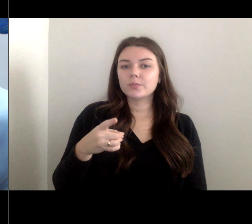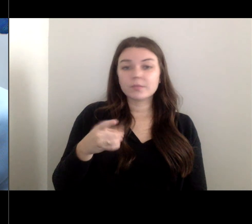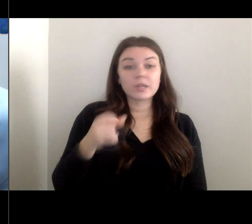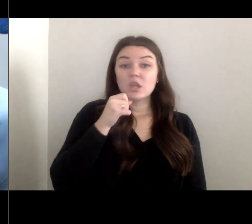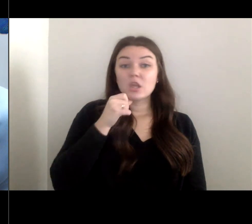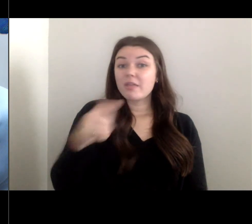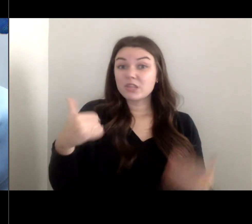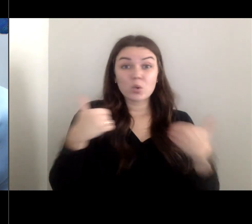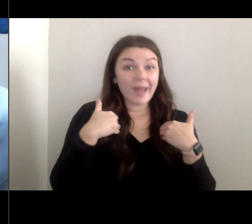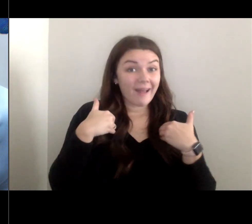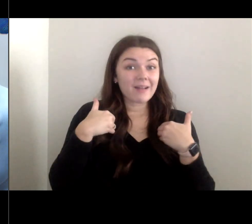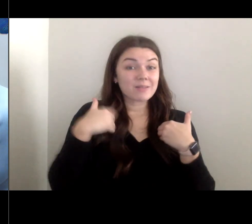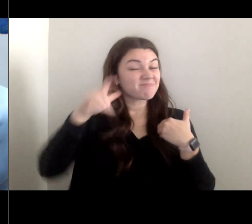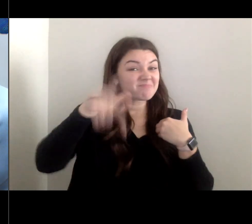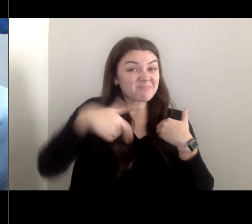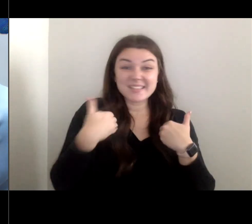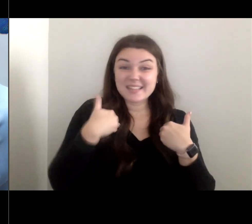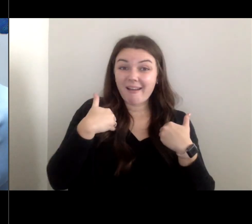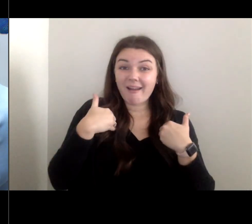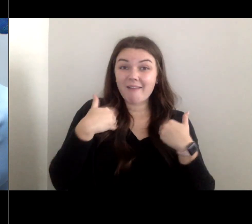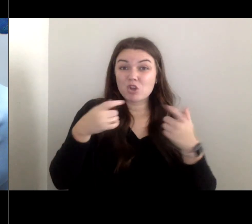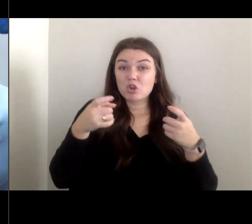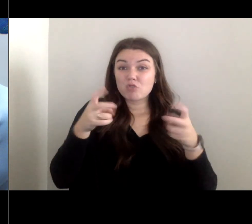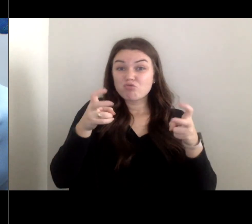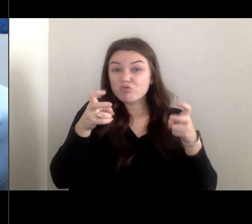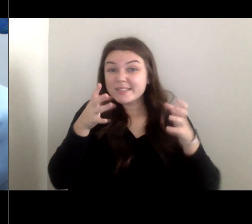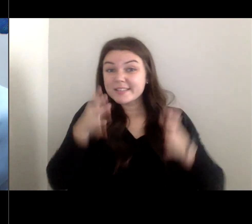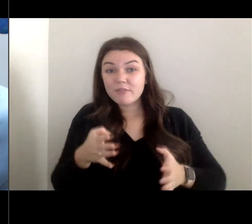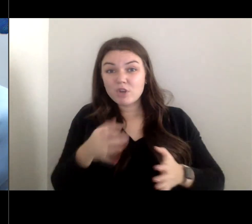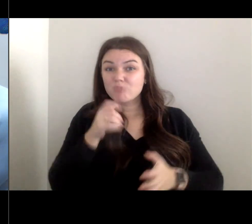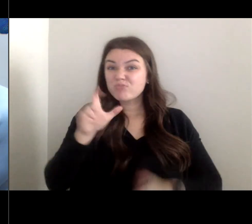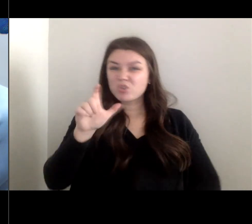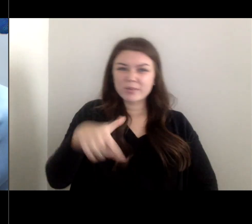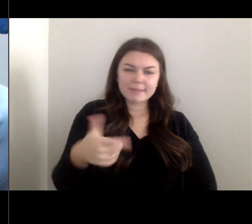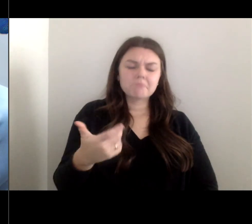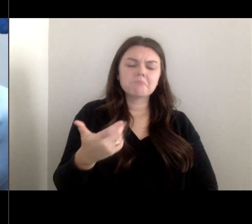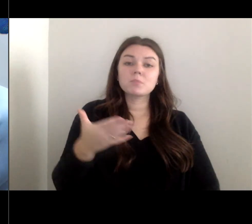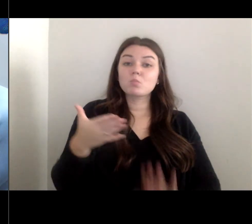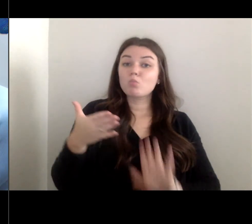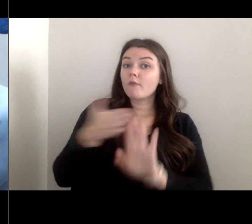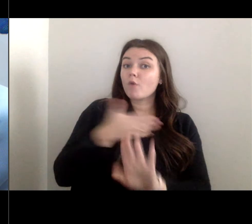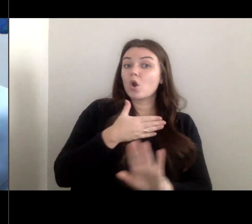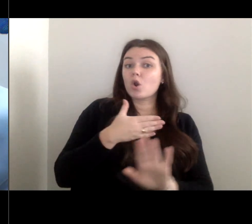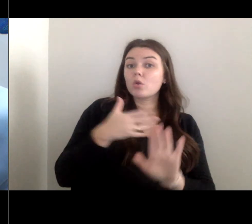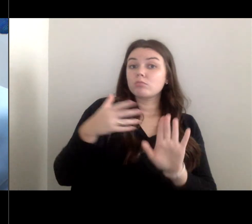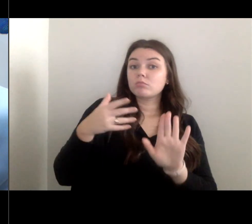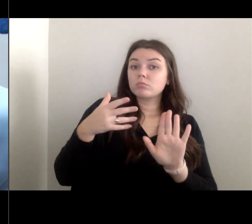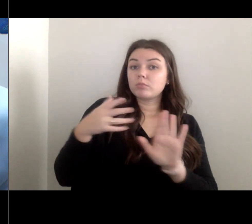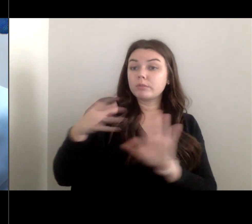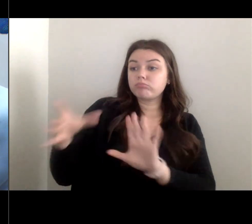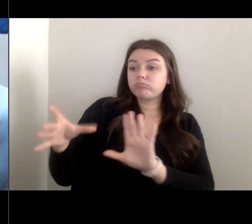to help pick up the signal. So before we put this tag on a crab, we program it to pop to the surface,